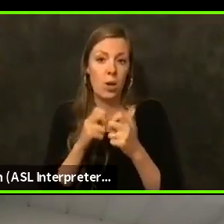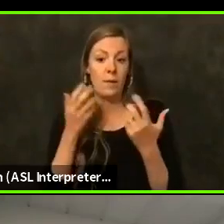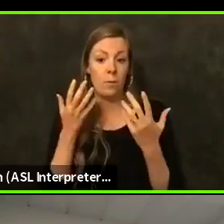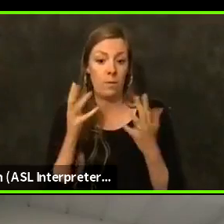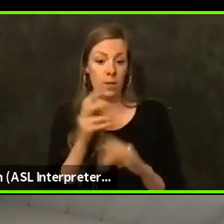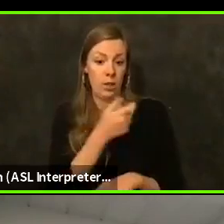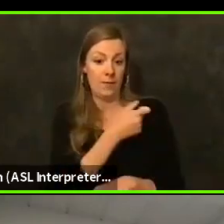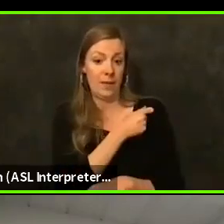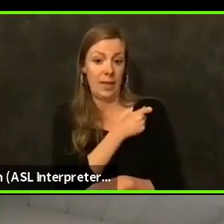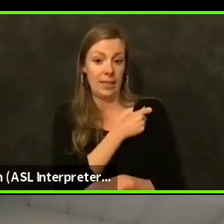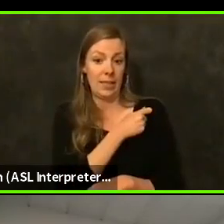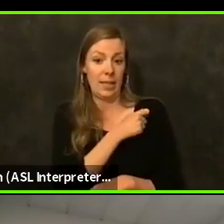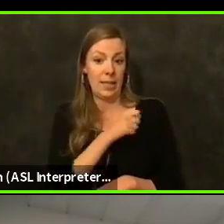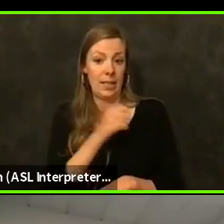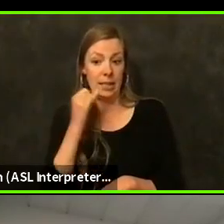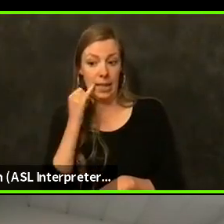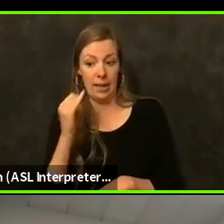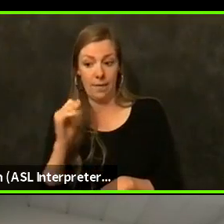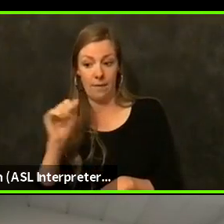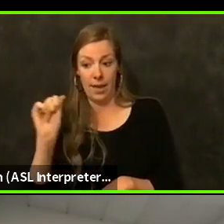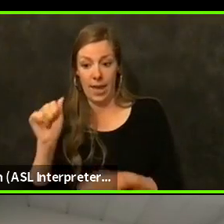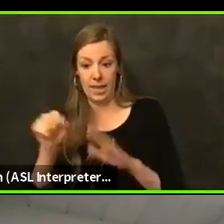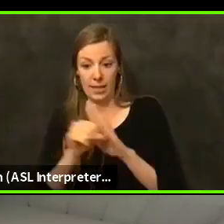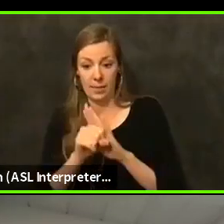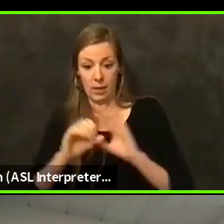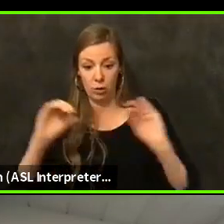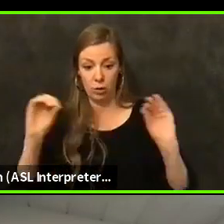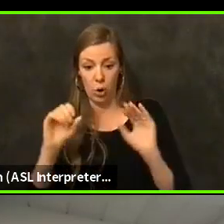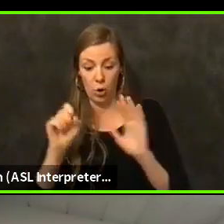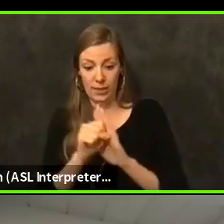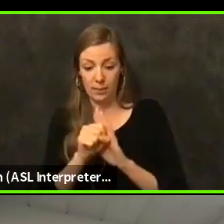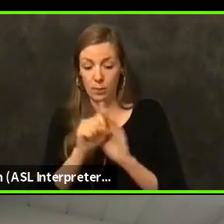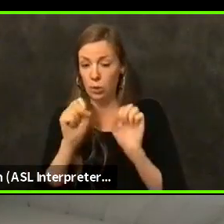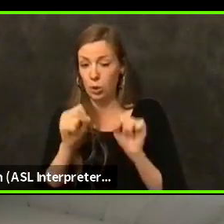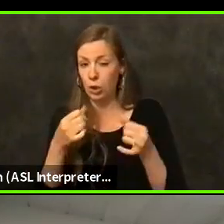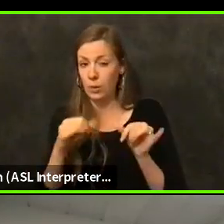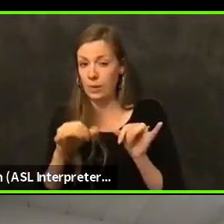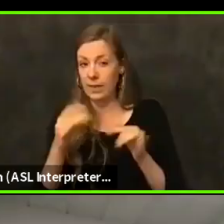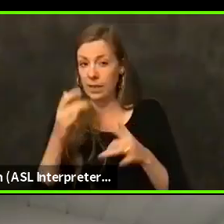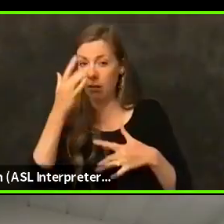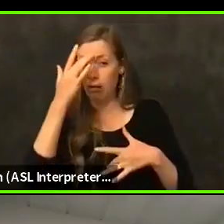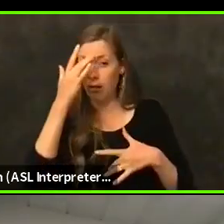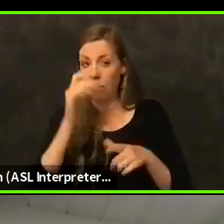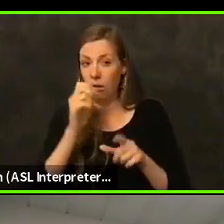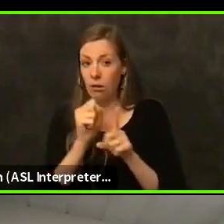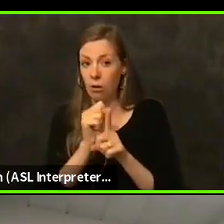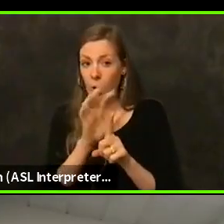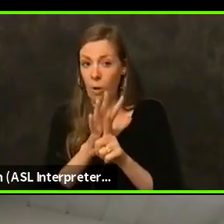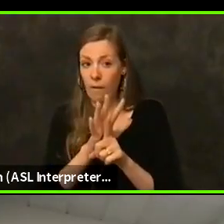If you're asymptomatic and no symptoms, could you have still got cold? But we know that a good percentage, a